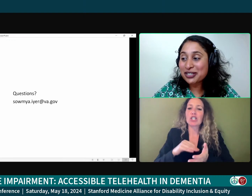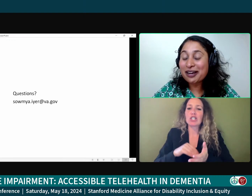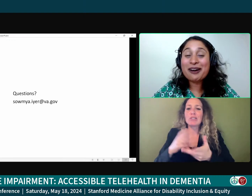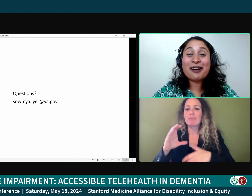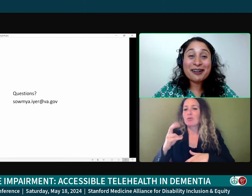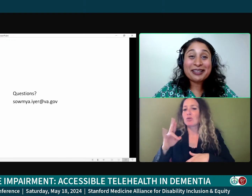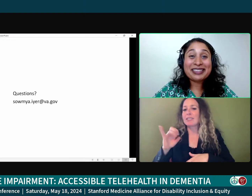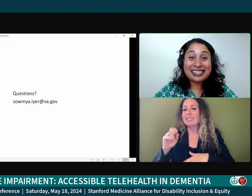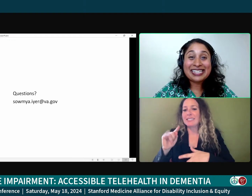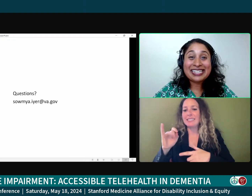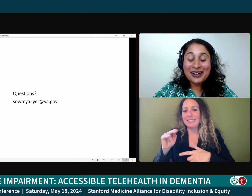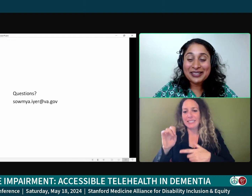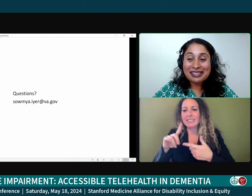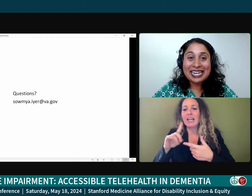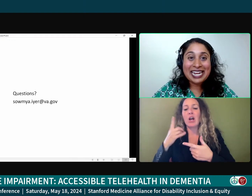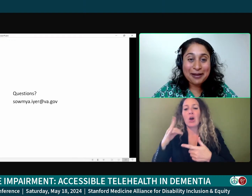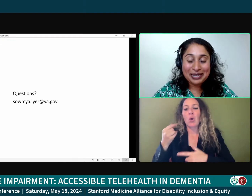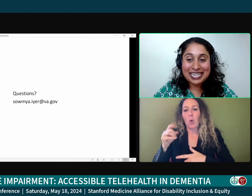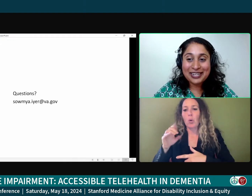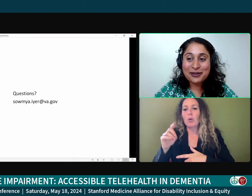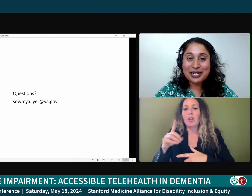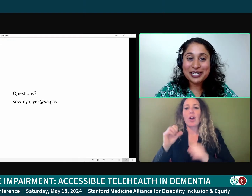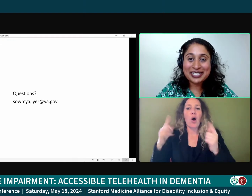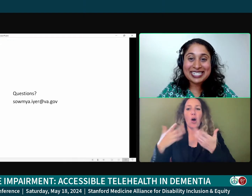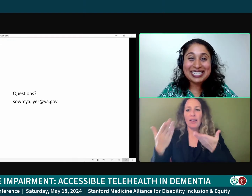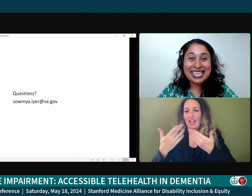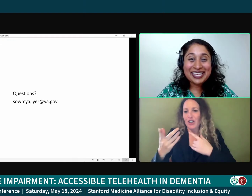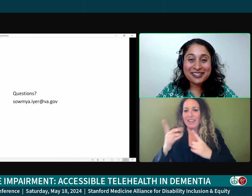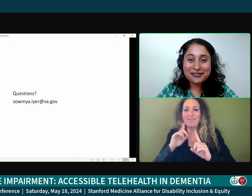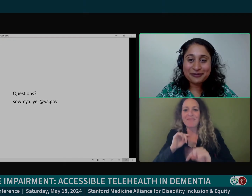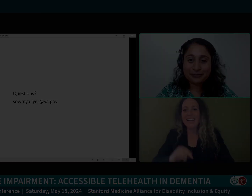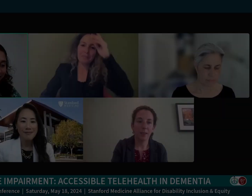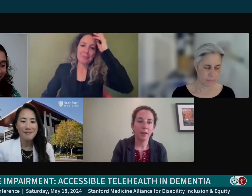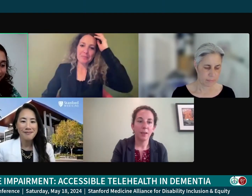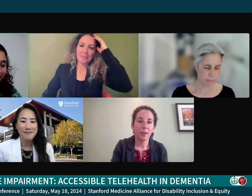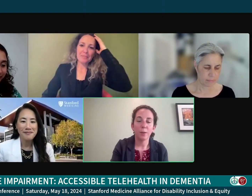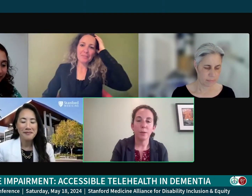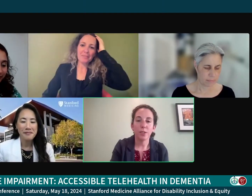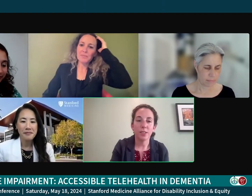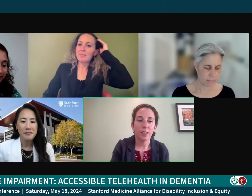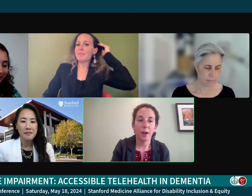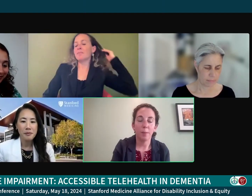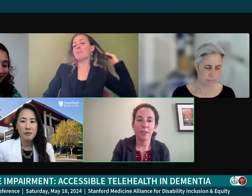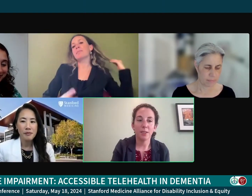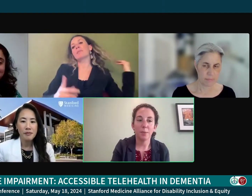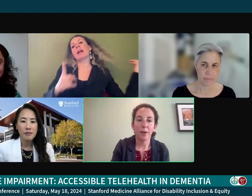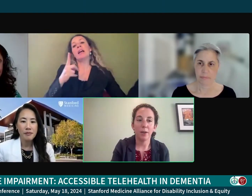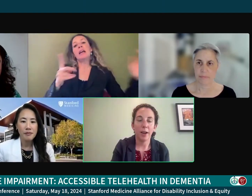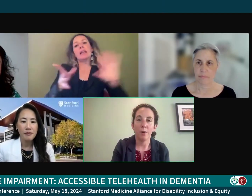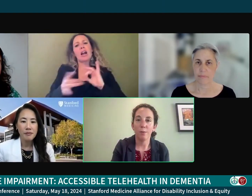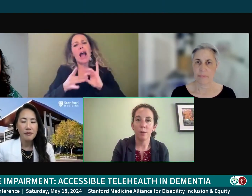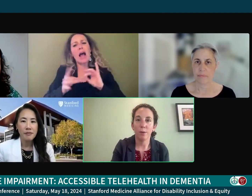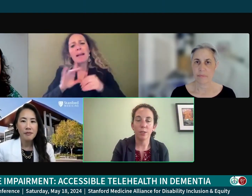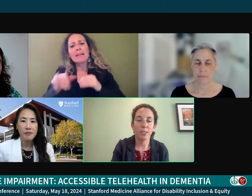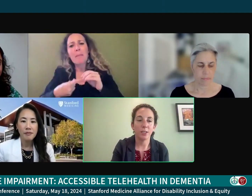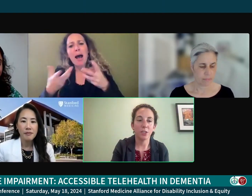Sha are on the line and happy to take your questions, Thank you. Christine Gould: There was just a comment about how phone trees are